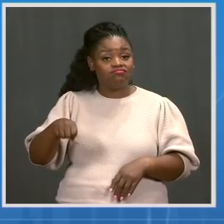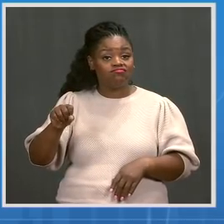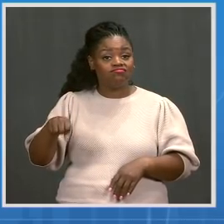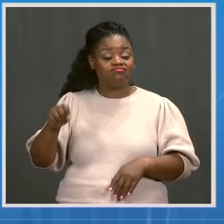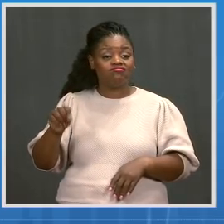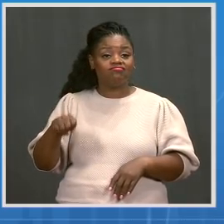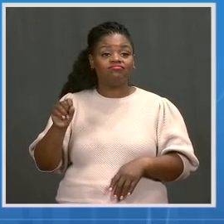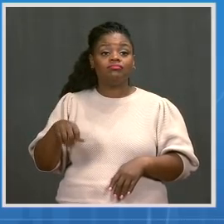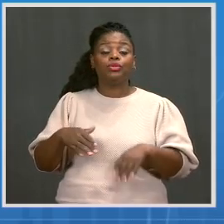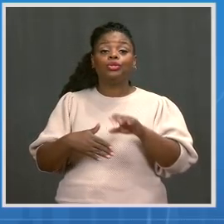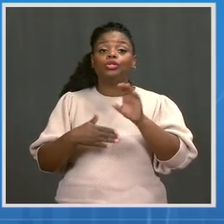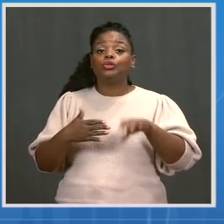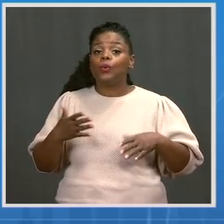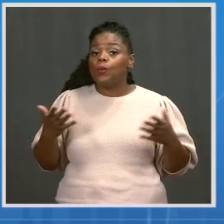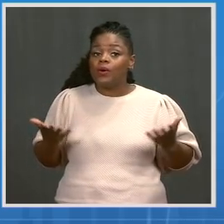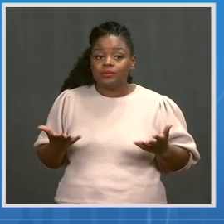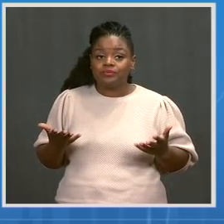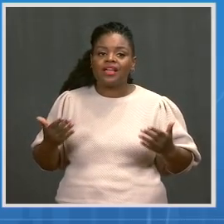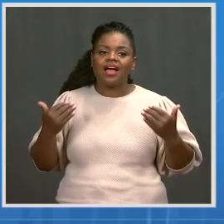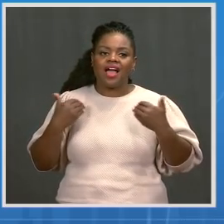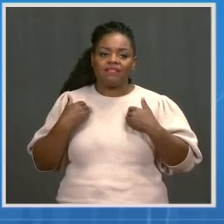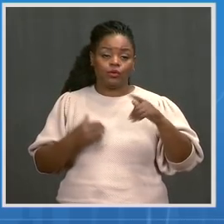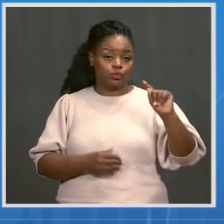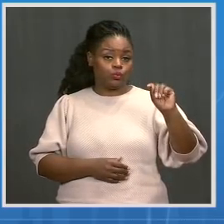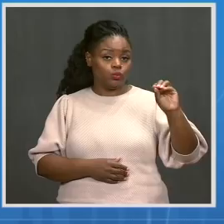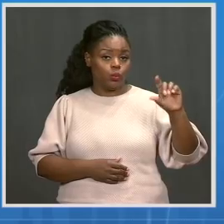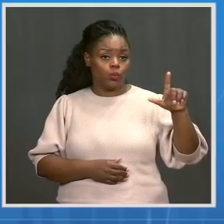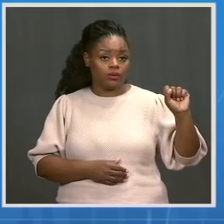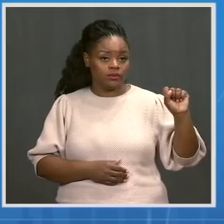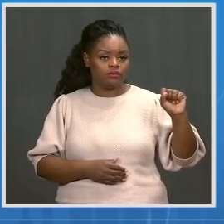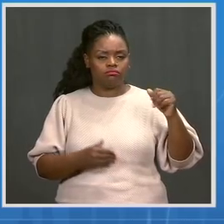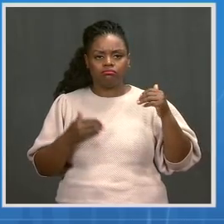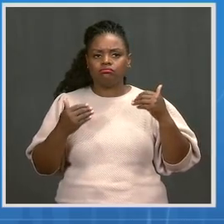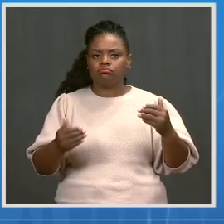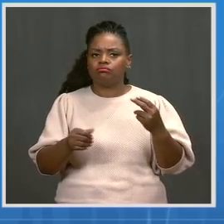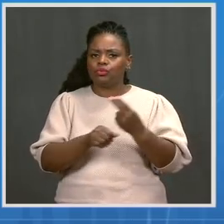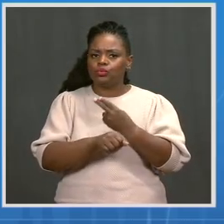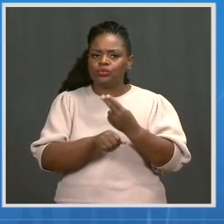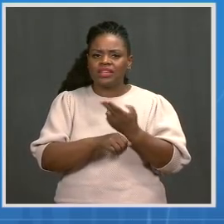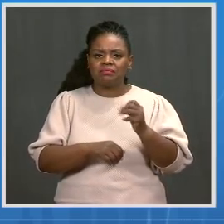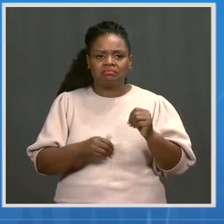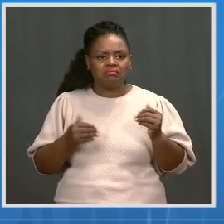Conclusion: We have the tools, so let's use them and crush the outbreak.